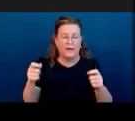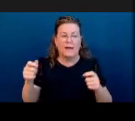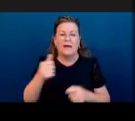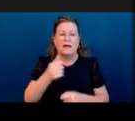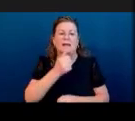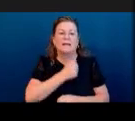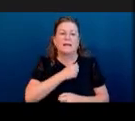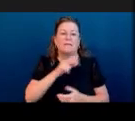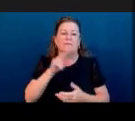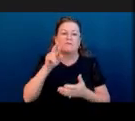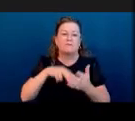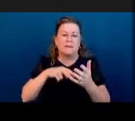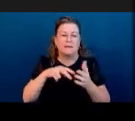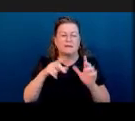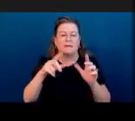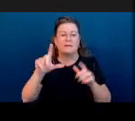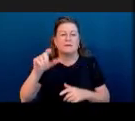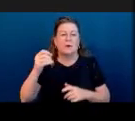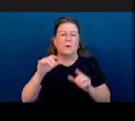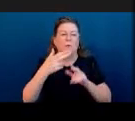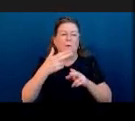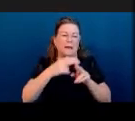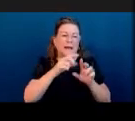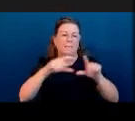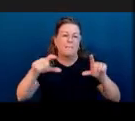He loved logos and things like that. He also loved watching